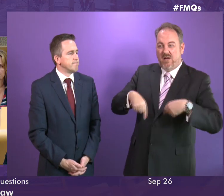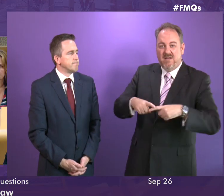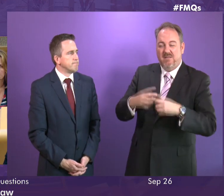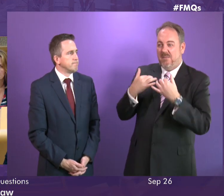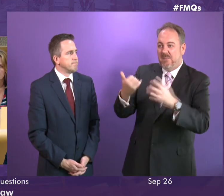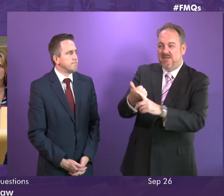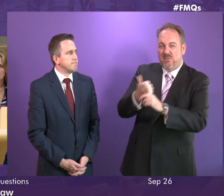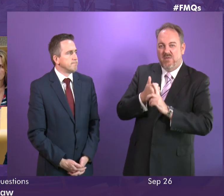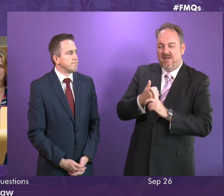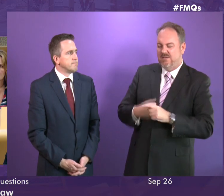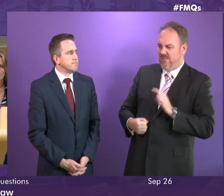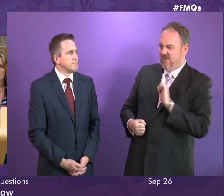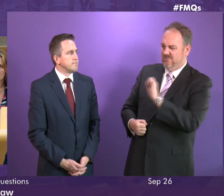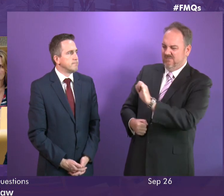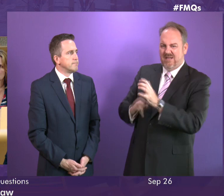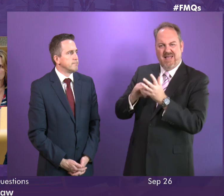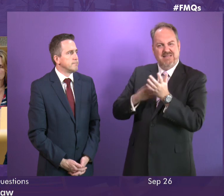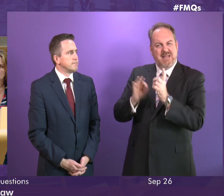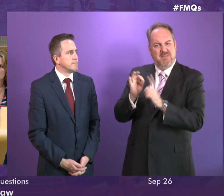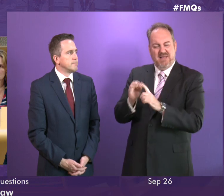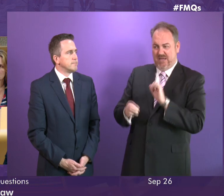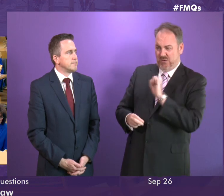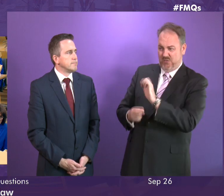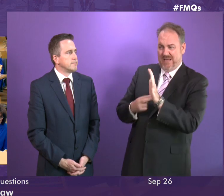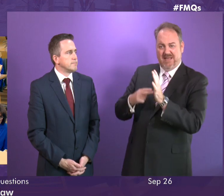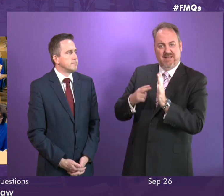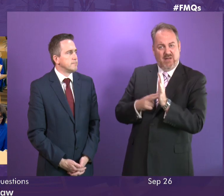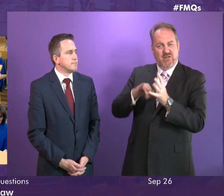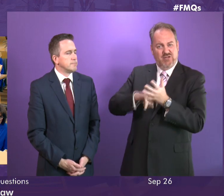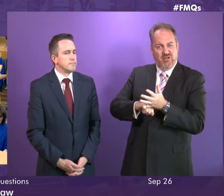Sturgeon and the Scottish National Party. It is a simple choice. Whose rights, ultimately,